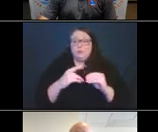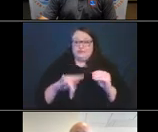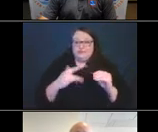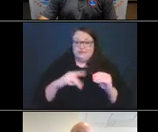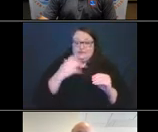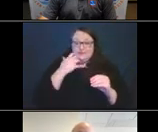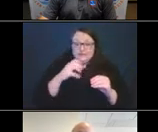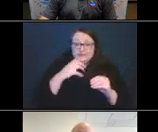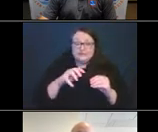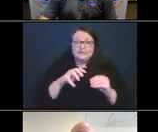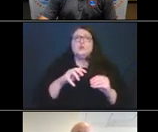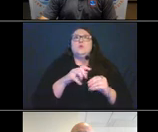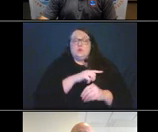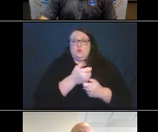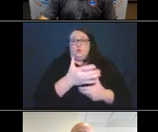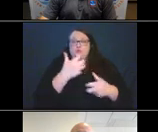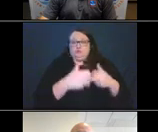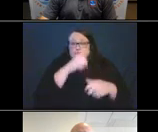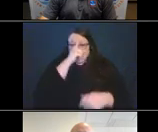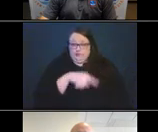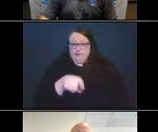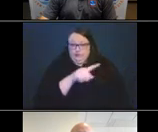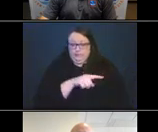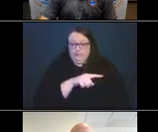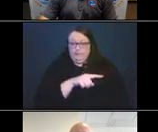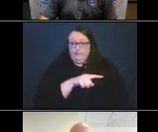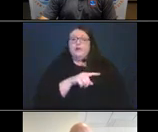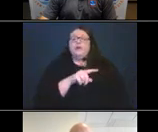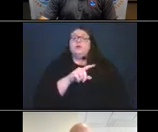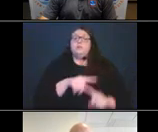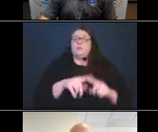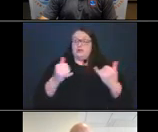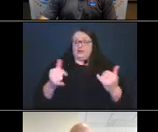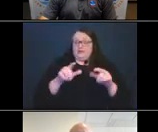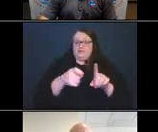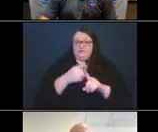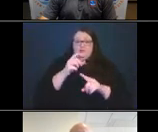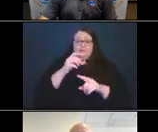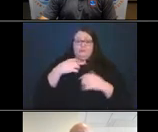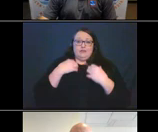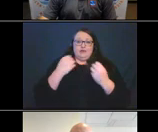trouble. And that means from a health standpoint, we're now empowered to target our actions and be